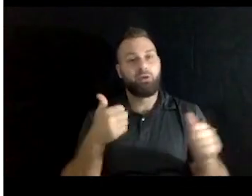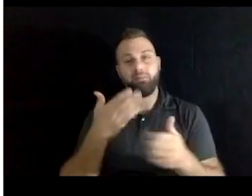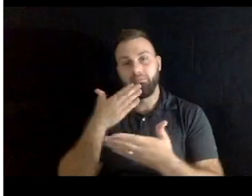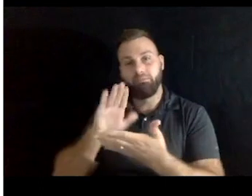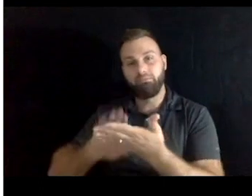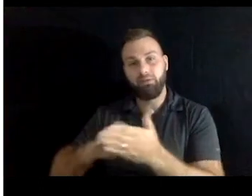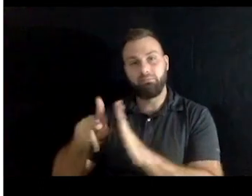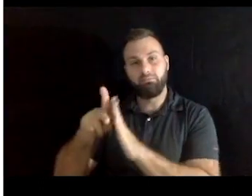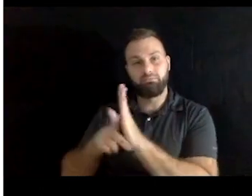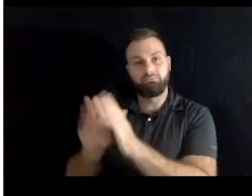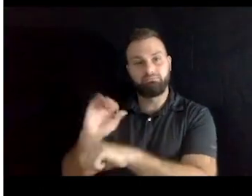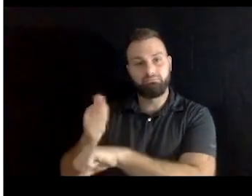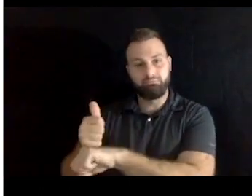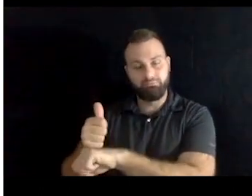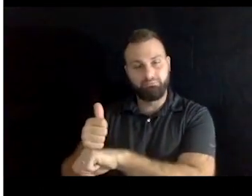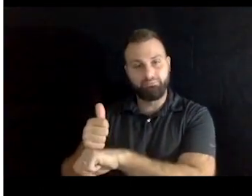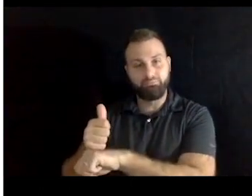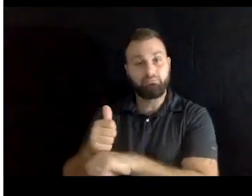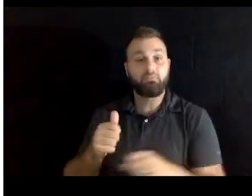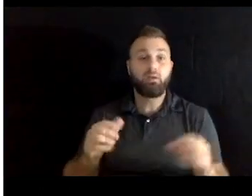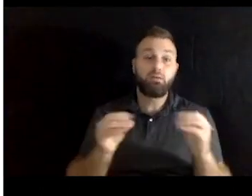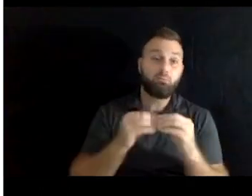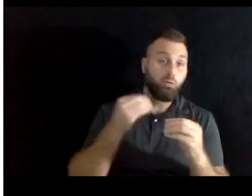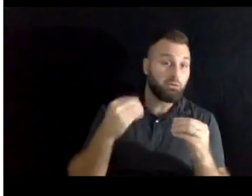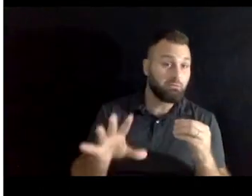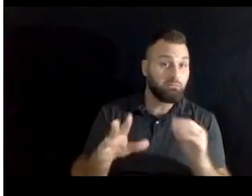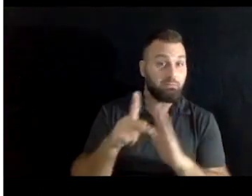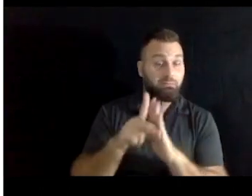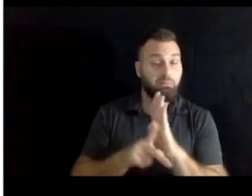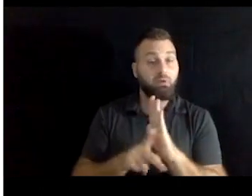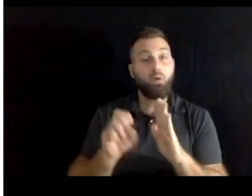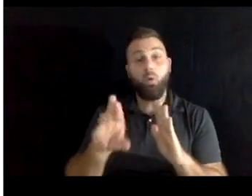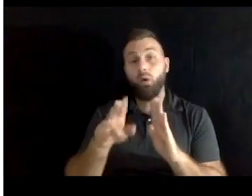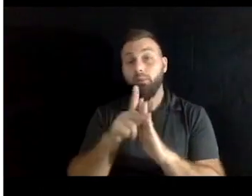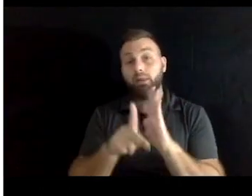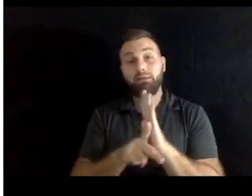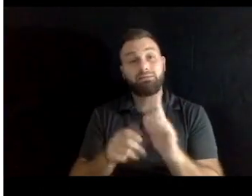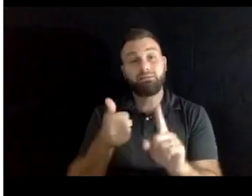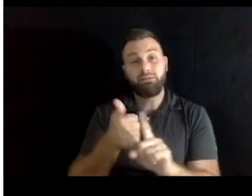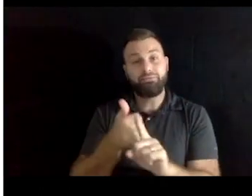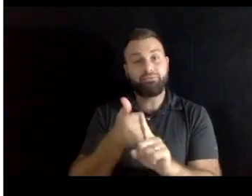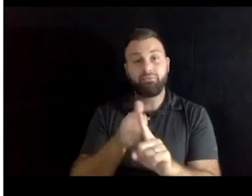Or maybe the OR more expensive policy. Or policy that really was just not